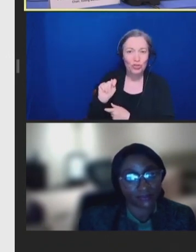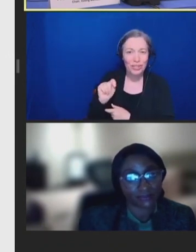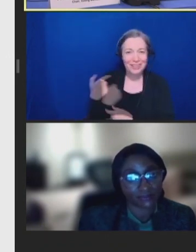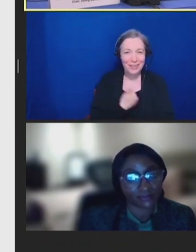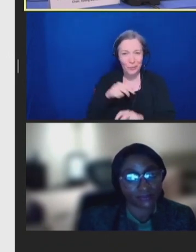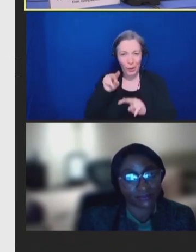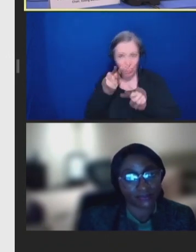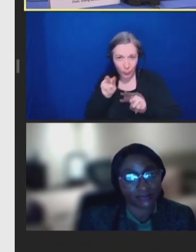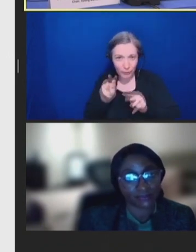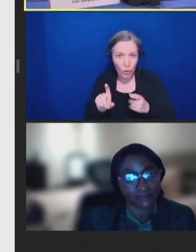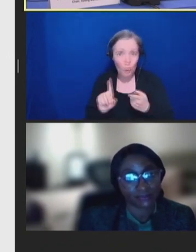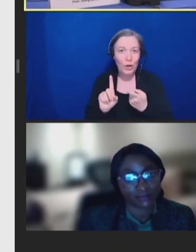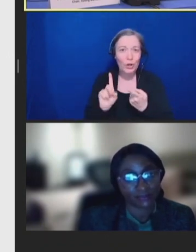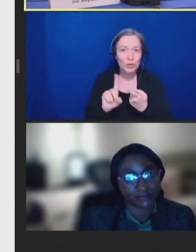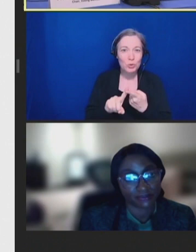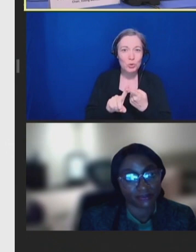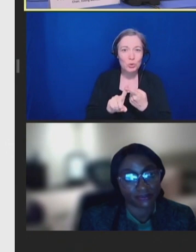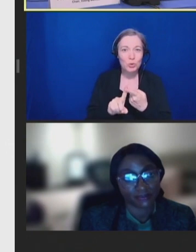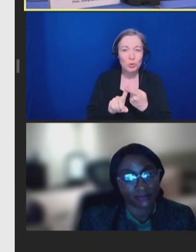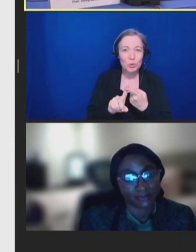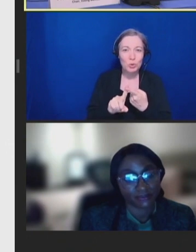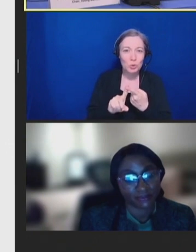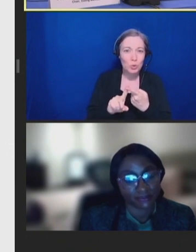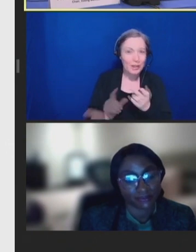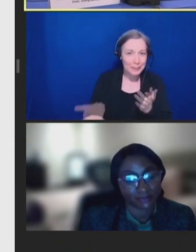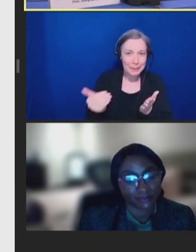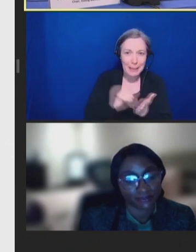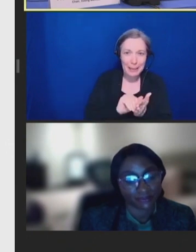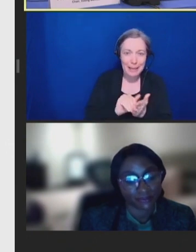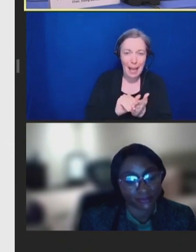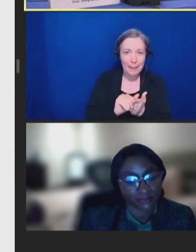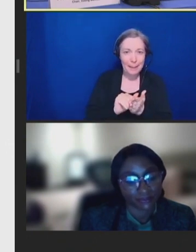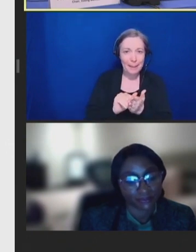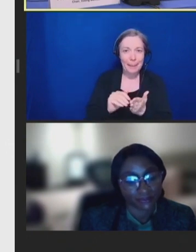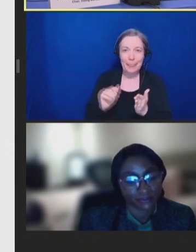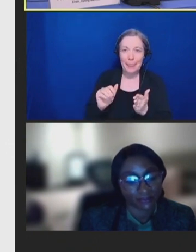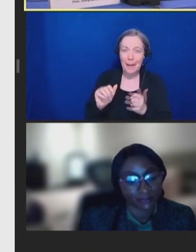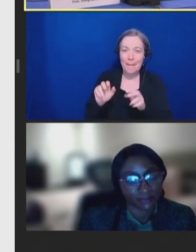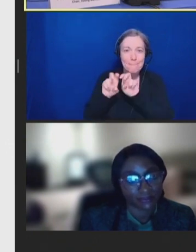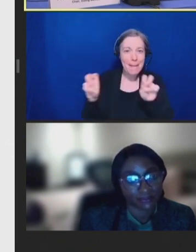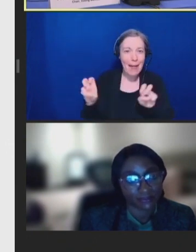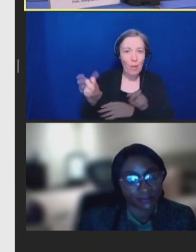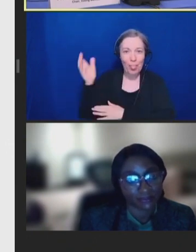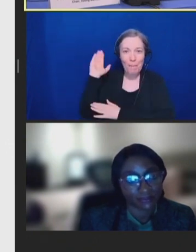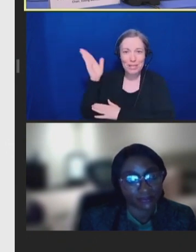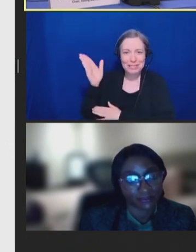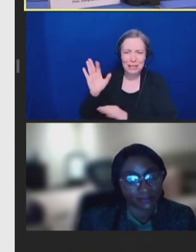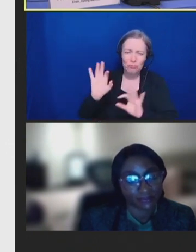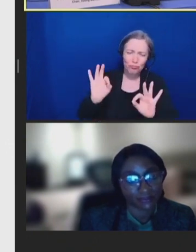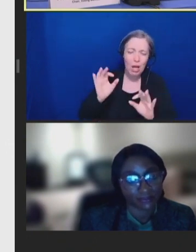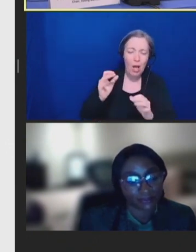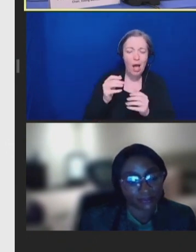to another panel of great presentations and learning opportunities for all of us